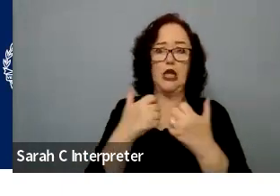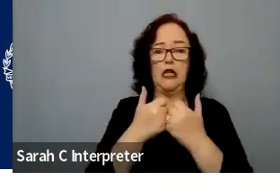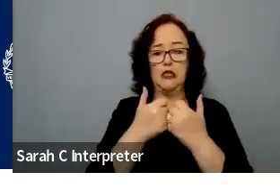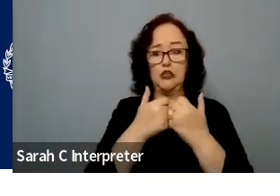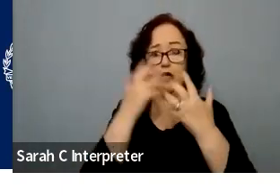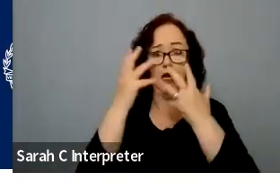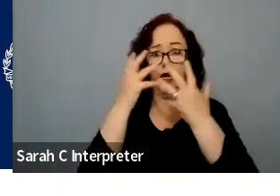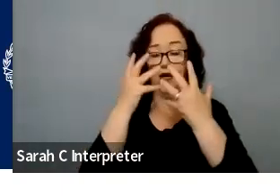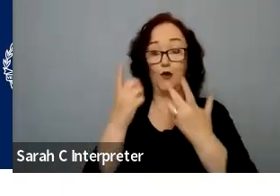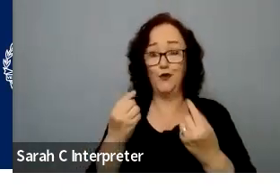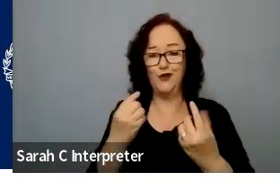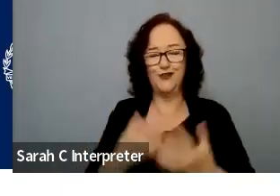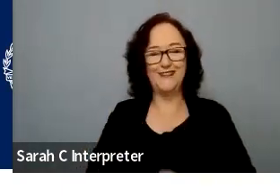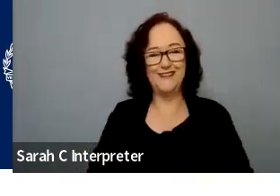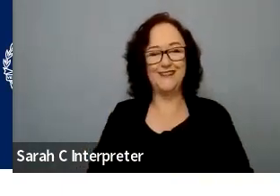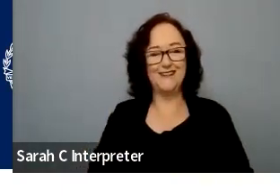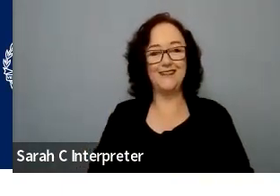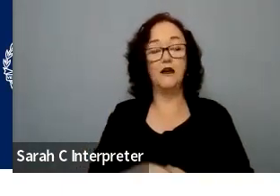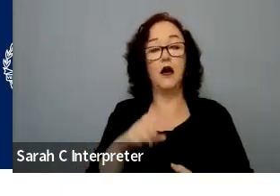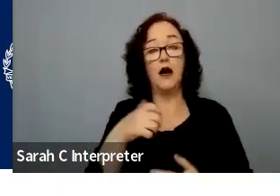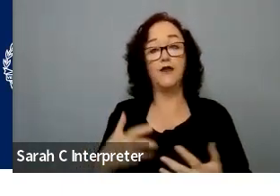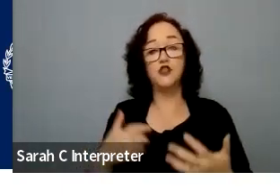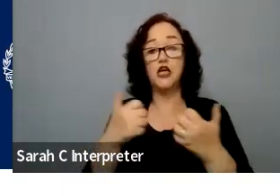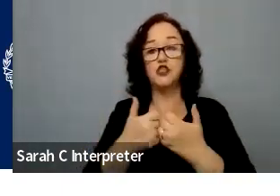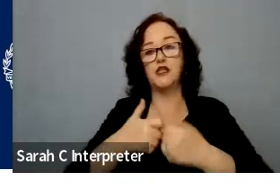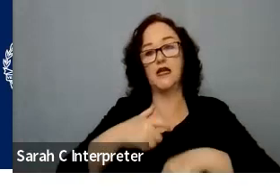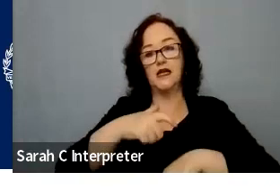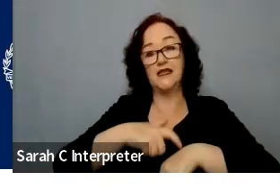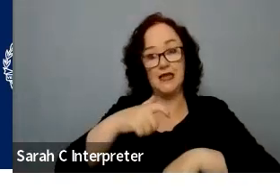Another challenge is the timing in the semester, and in the program, you know,